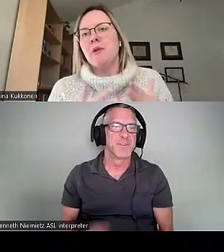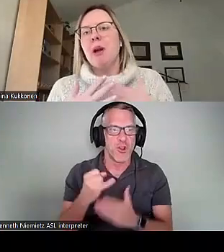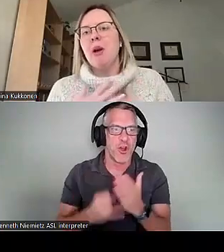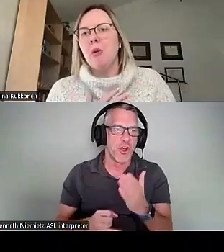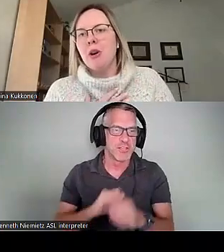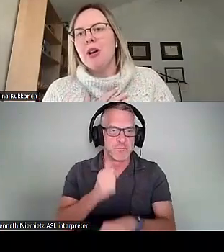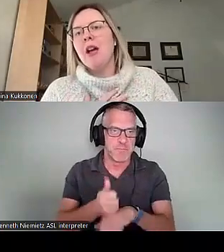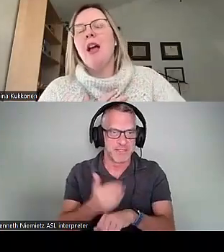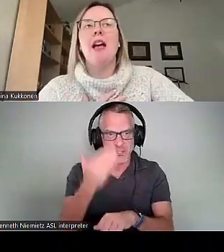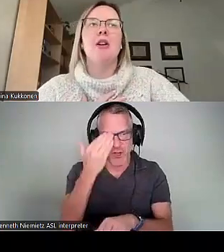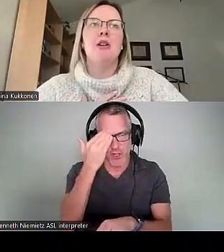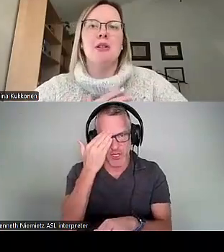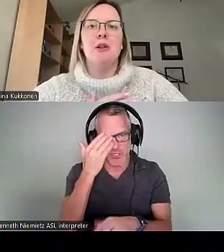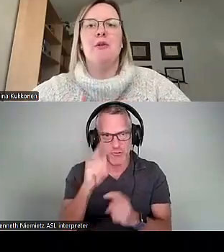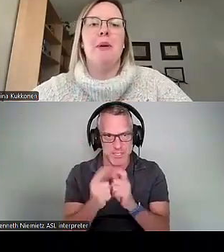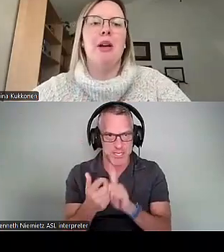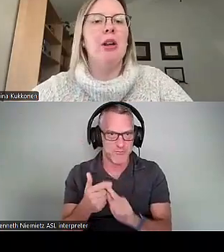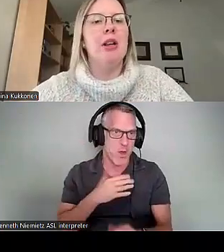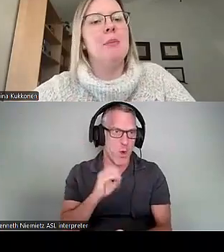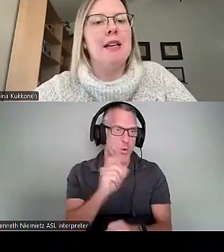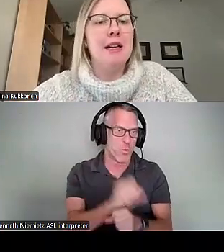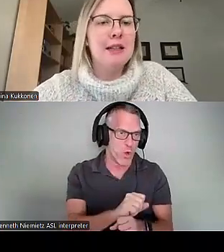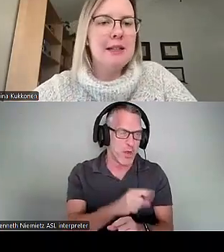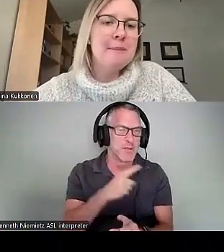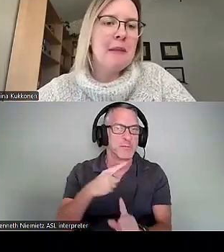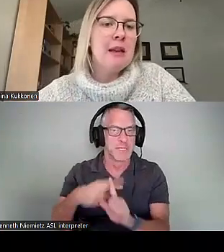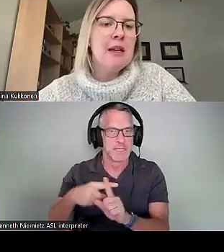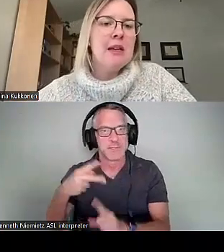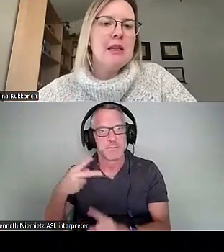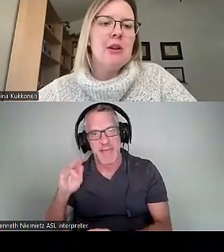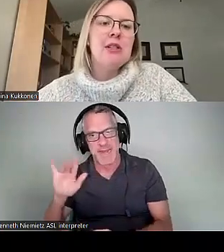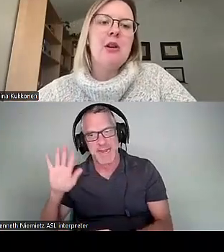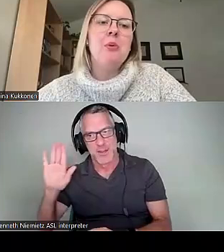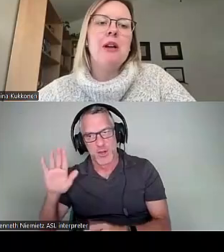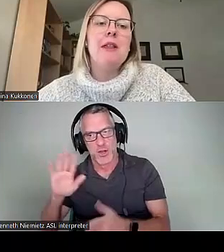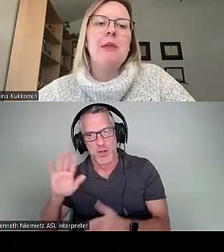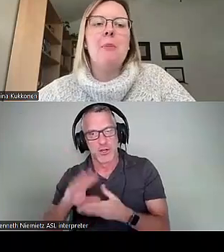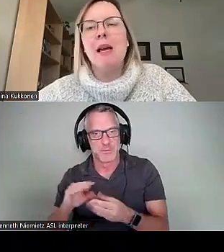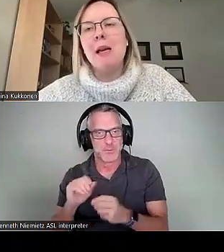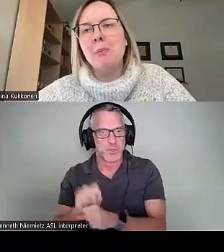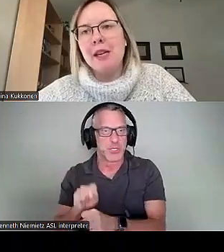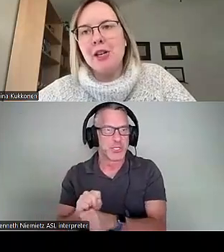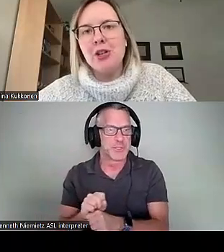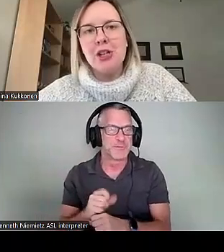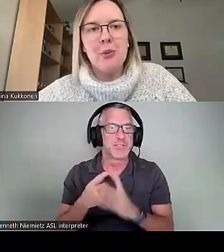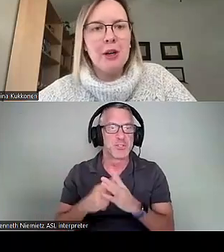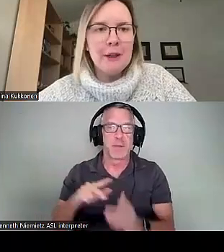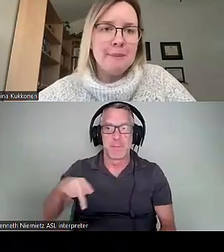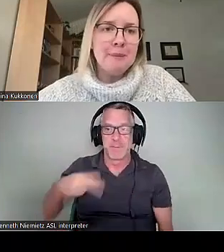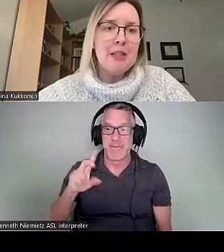from my own work and also from my colleague Patty Douglas. I'll start with my PhD work.